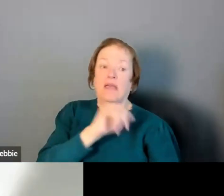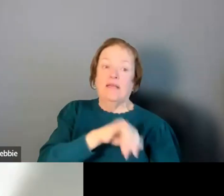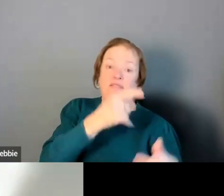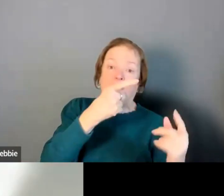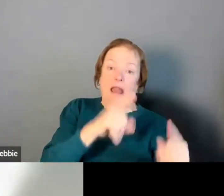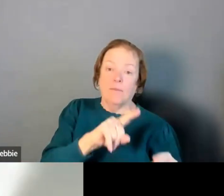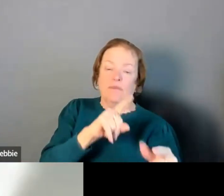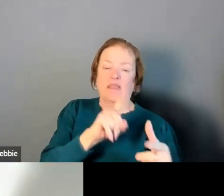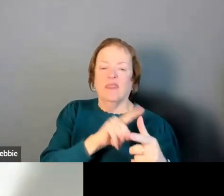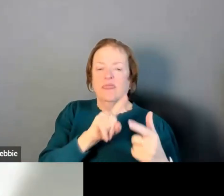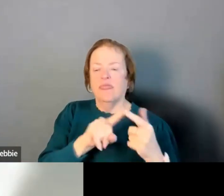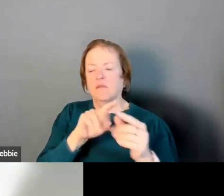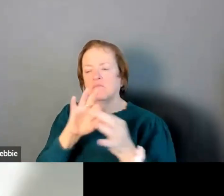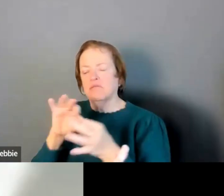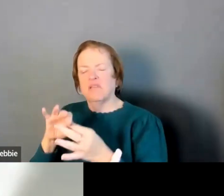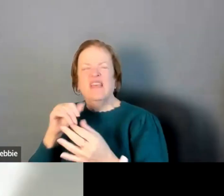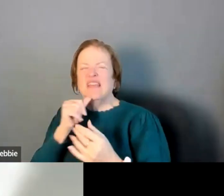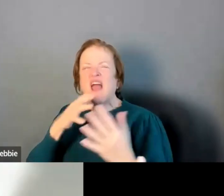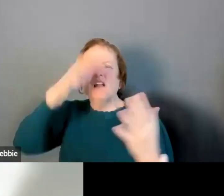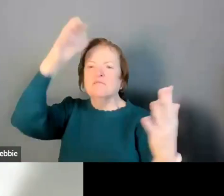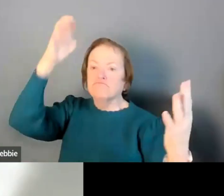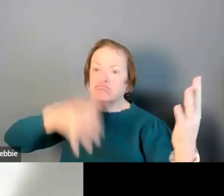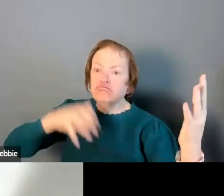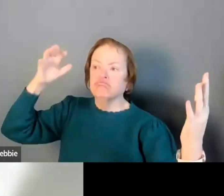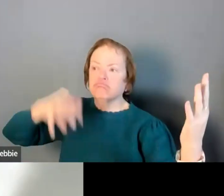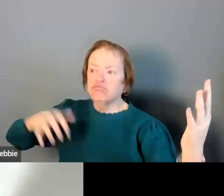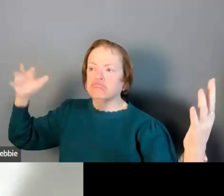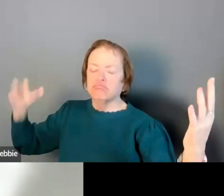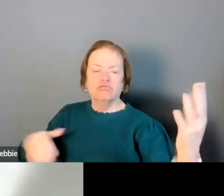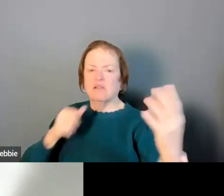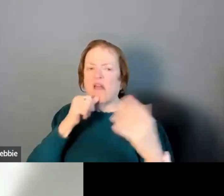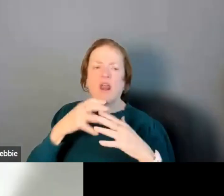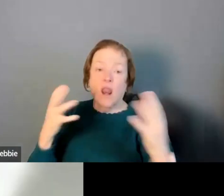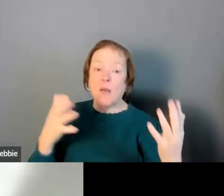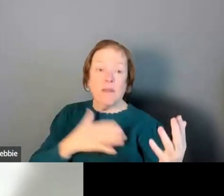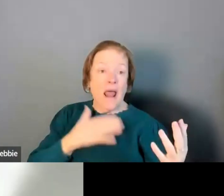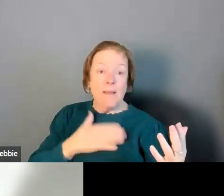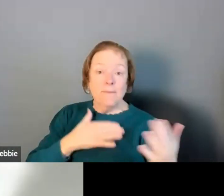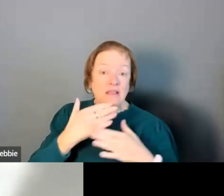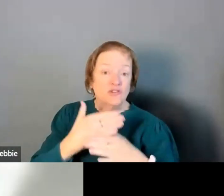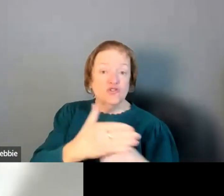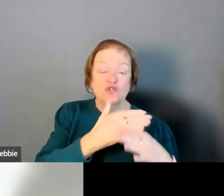but it is just a basic troubleshooting guide, and I'll be more than happy to share that. You send me an email, I'll shoot it right over to you.